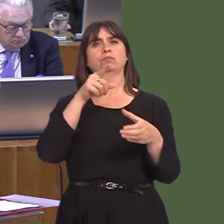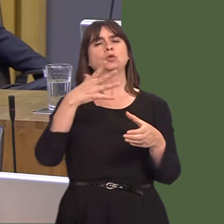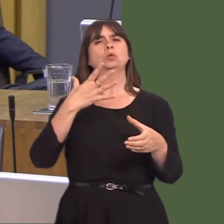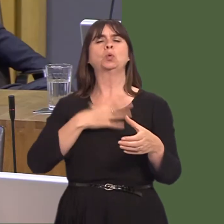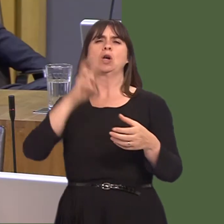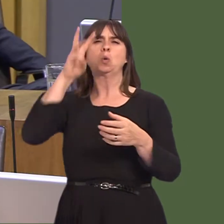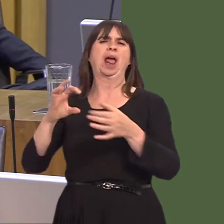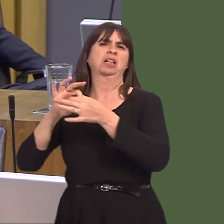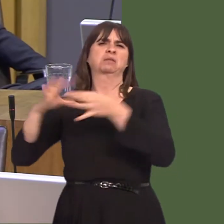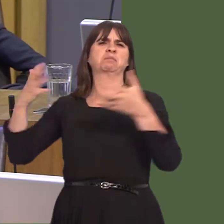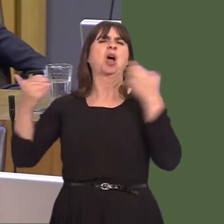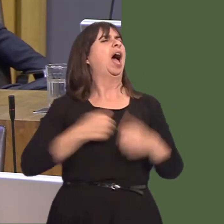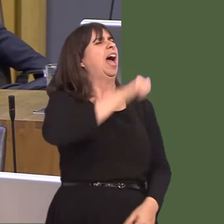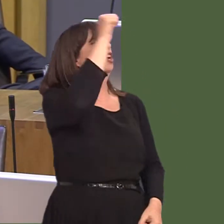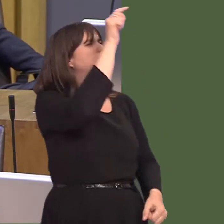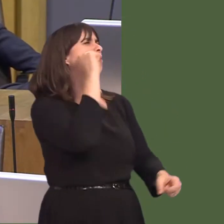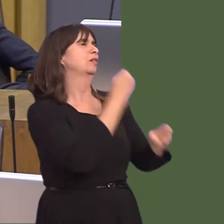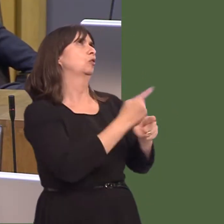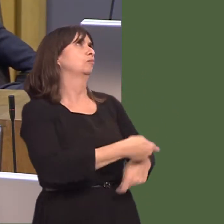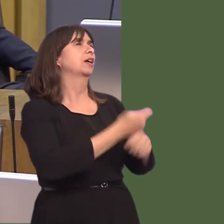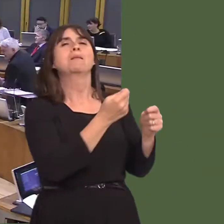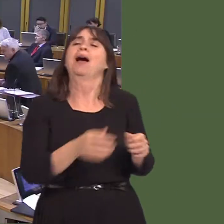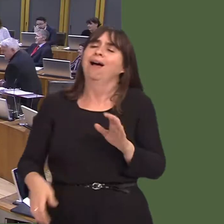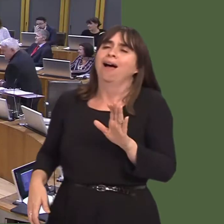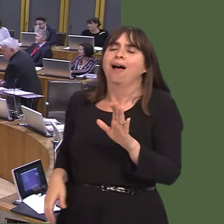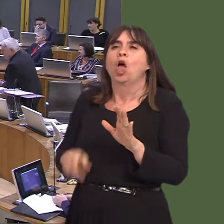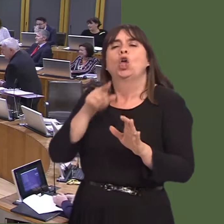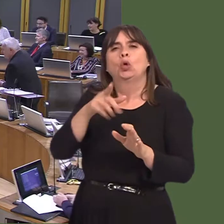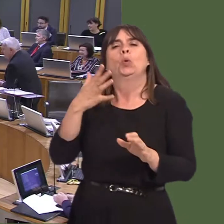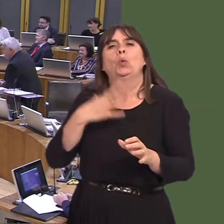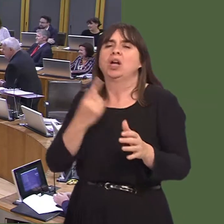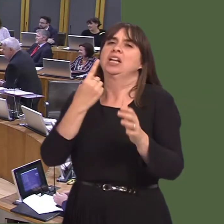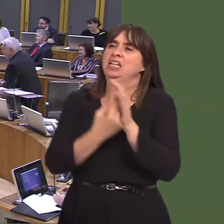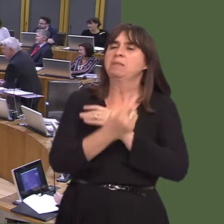Leanne Wood AM: I knew that was coming. Surprise, surprise. Carwyn Jones AM: Well, I know. Yes, I know it's the case. And the reality isó[Interruption.]